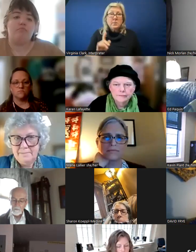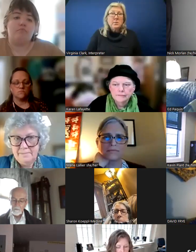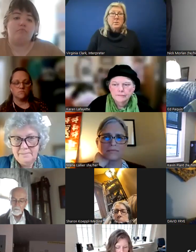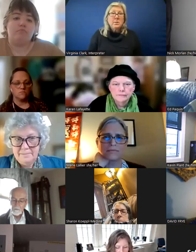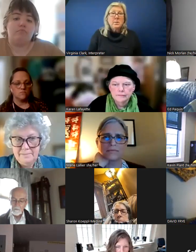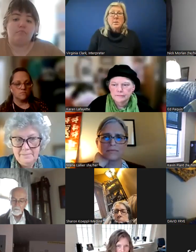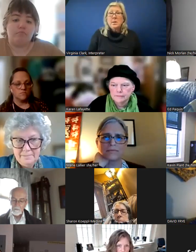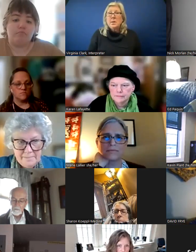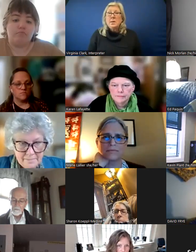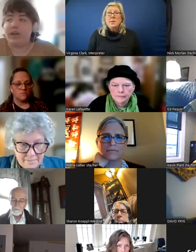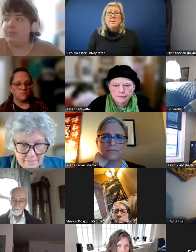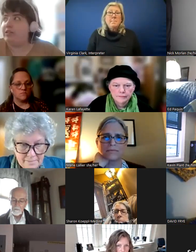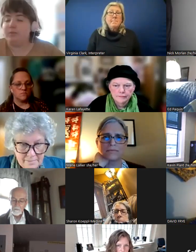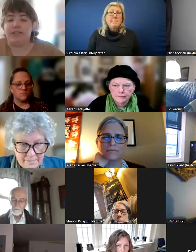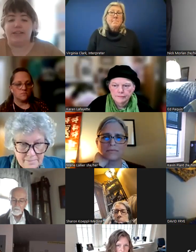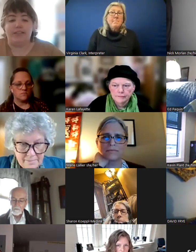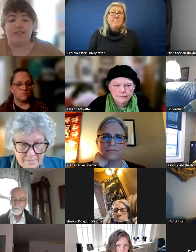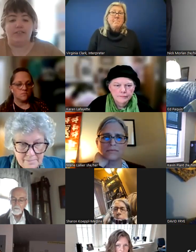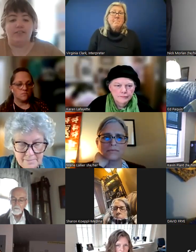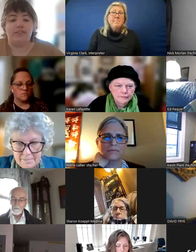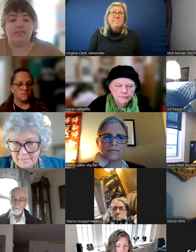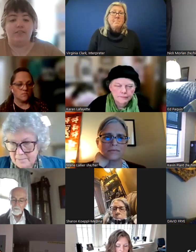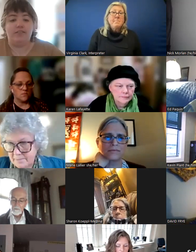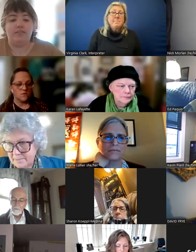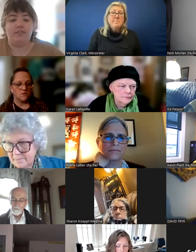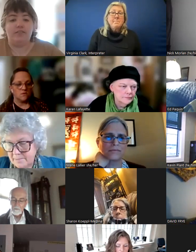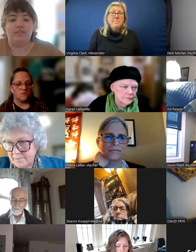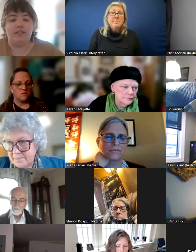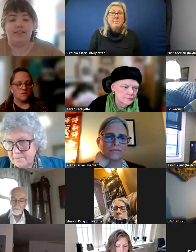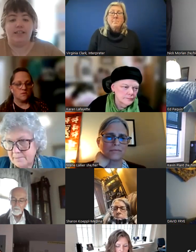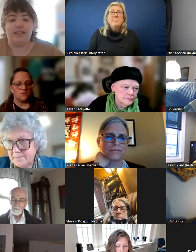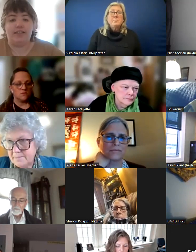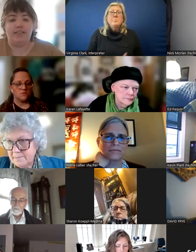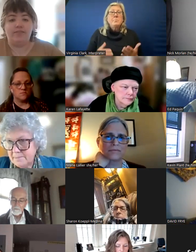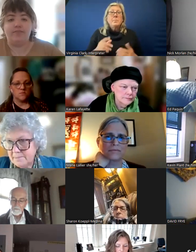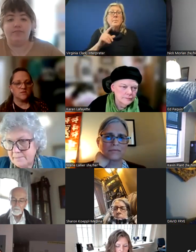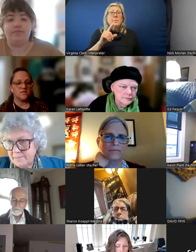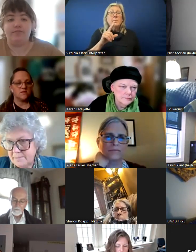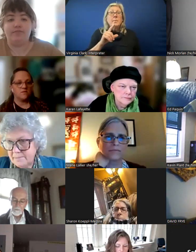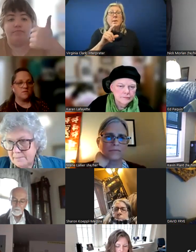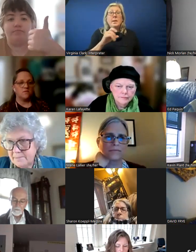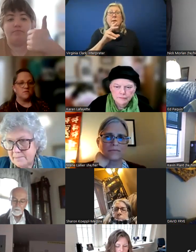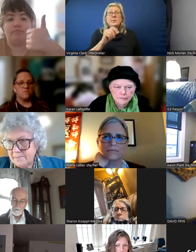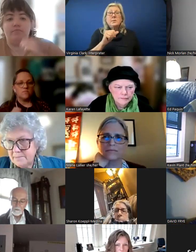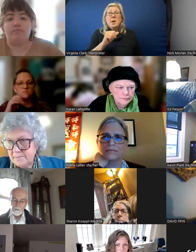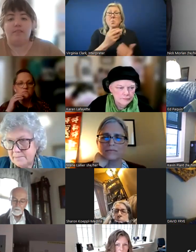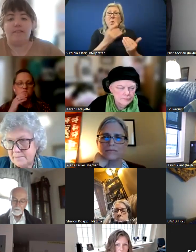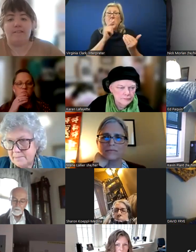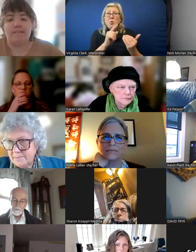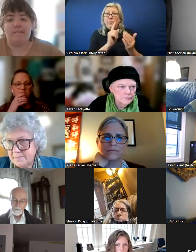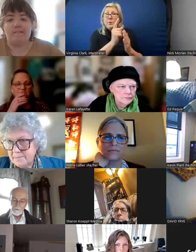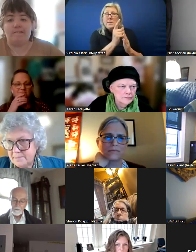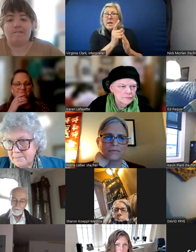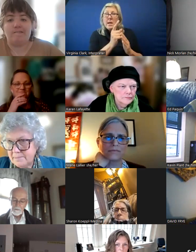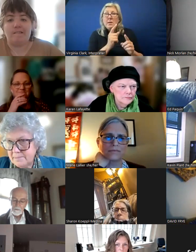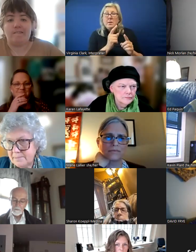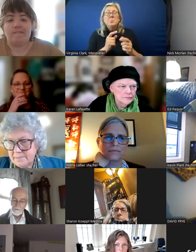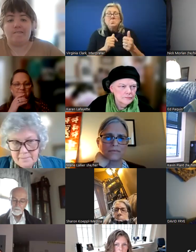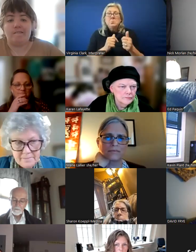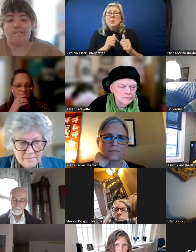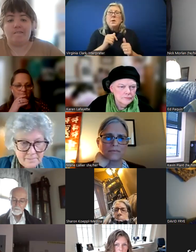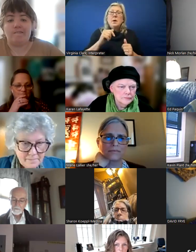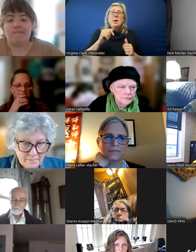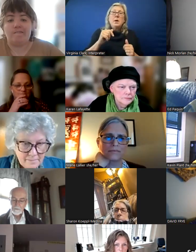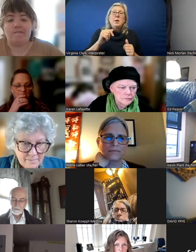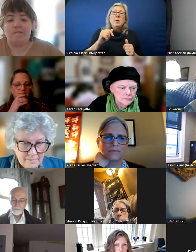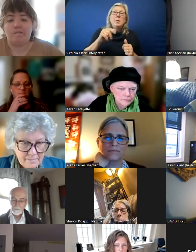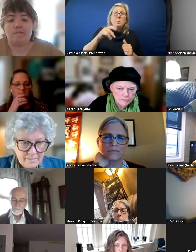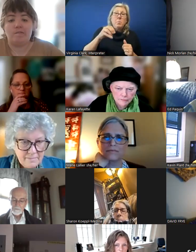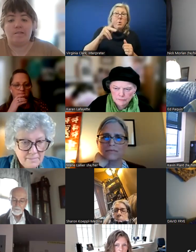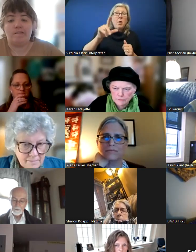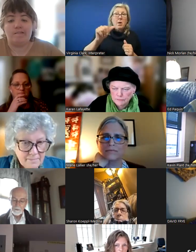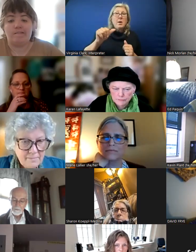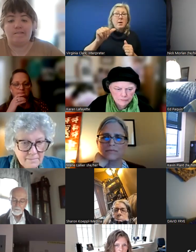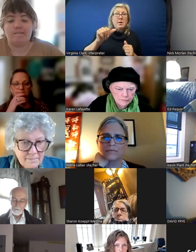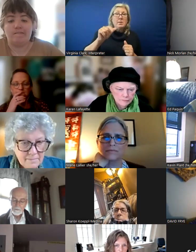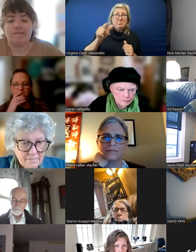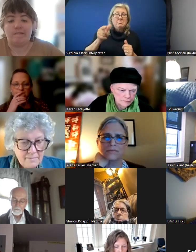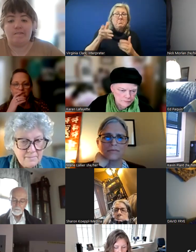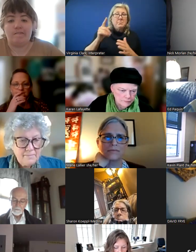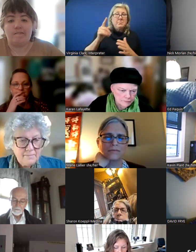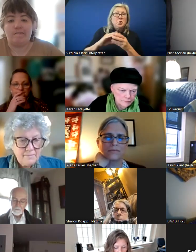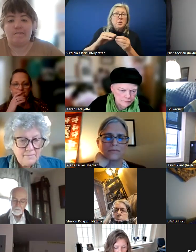any OK. Lexia I'm going to wait on for one second. Paula so that Paula can share and